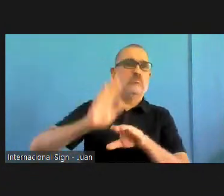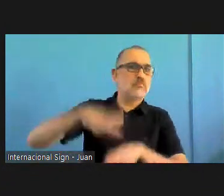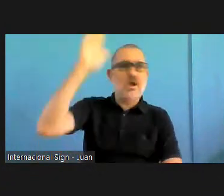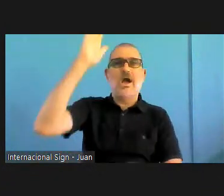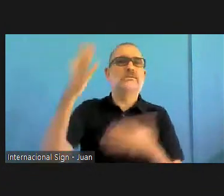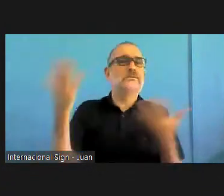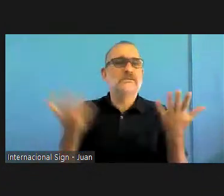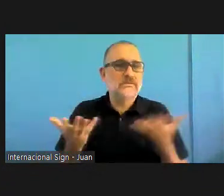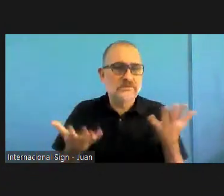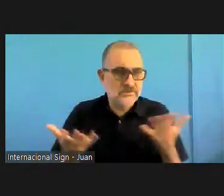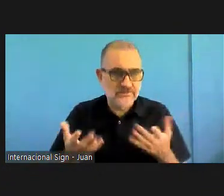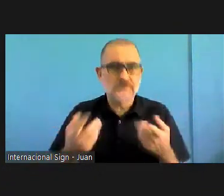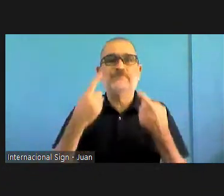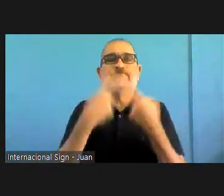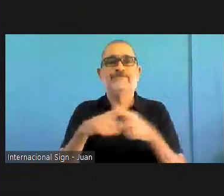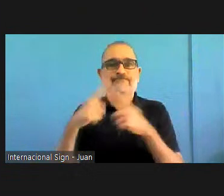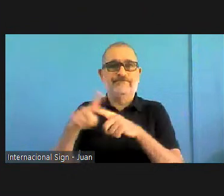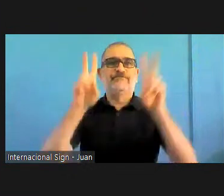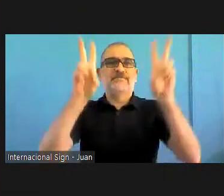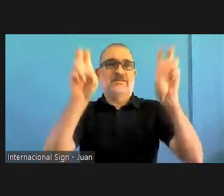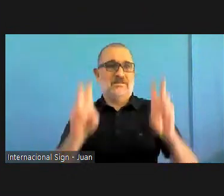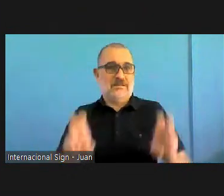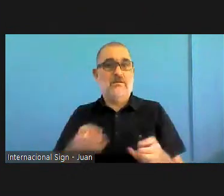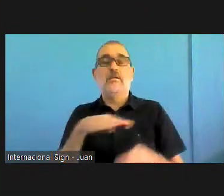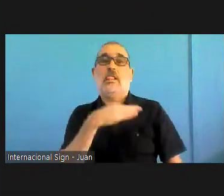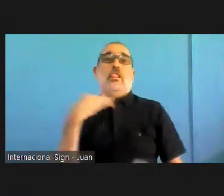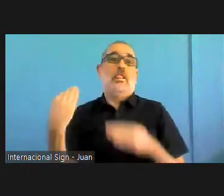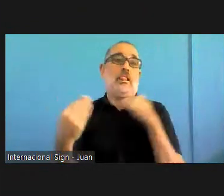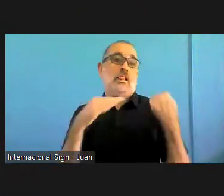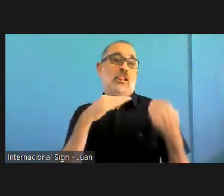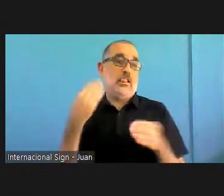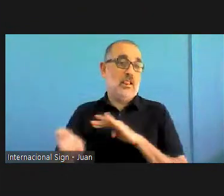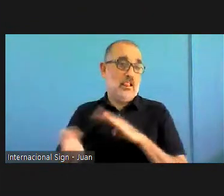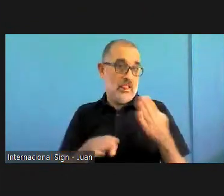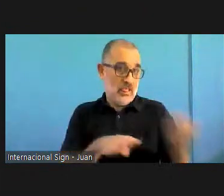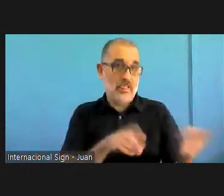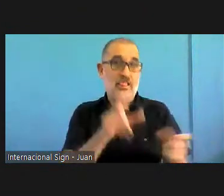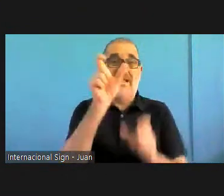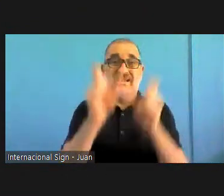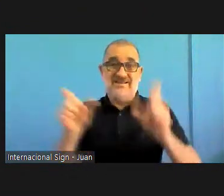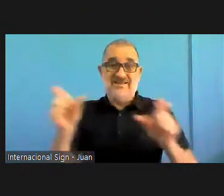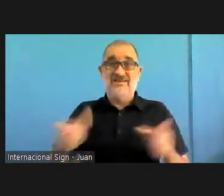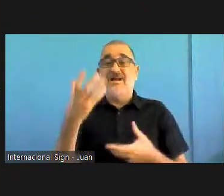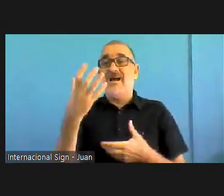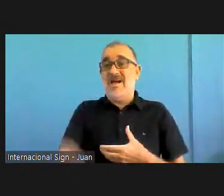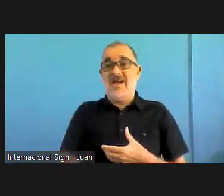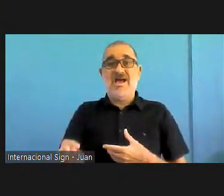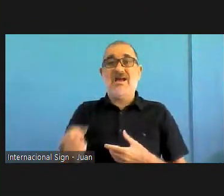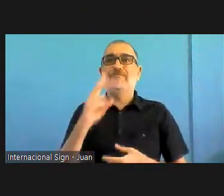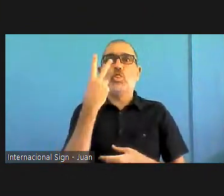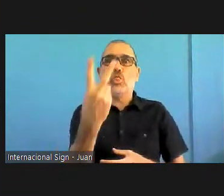Persons over 60. Persons with one or more NCD. And that is the experience of Jamaica.